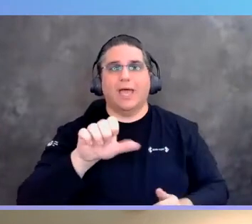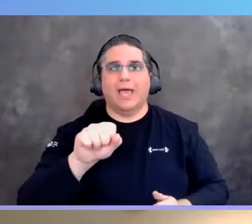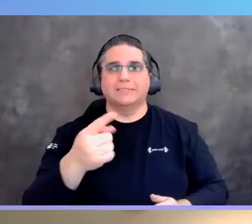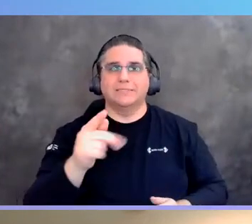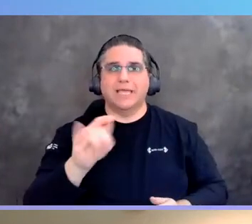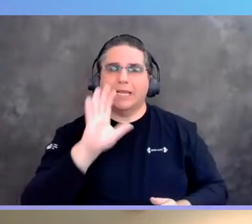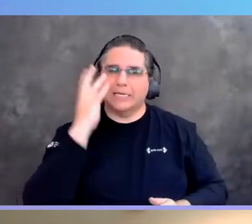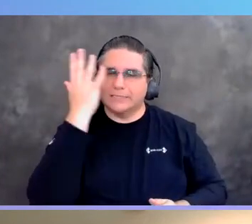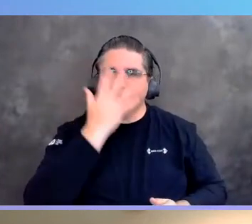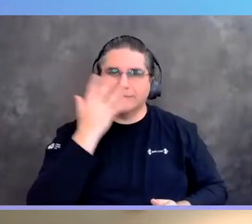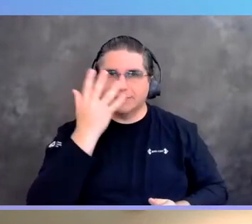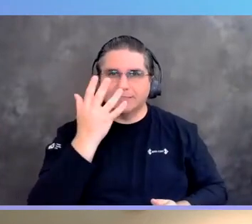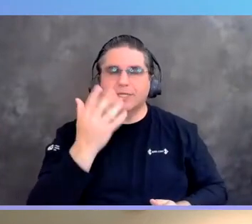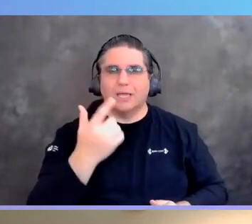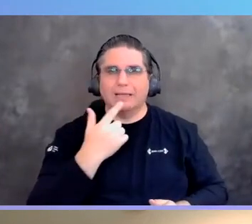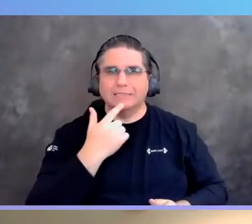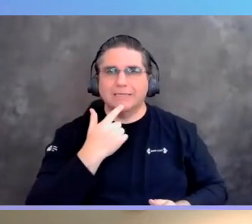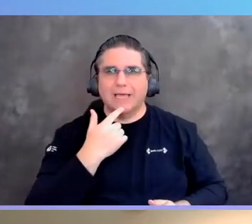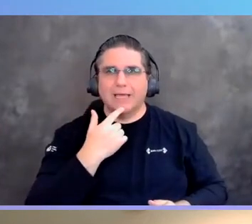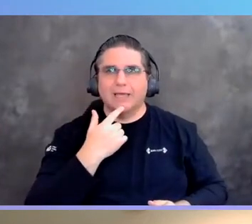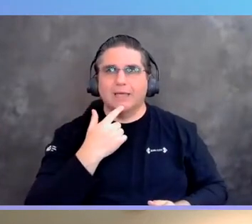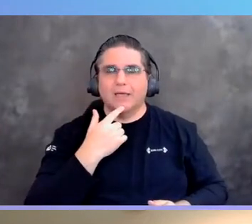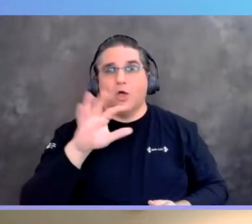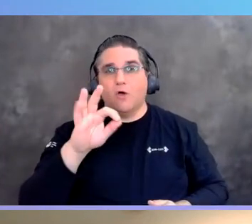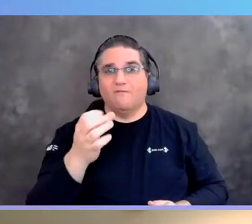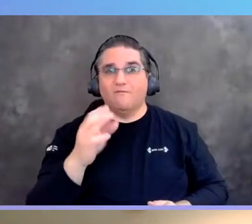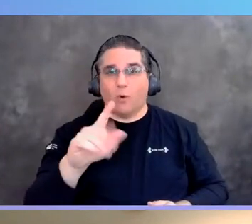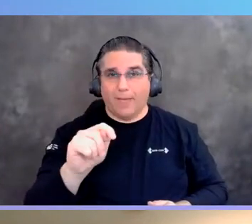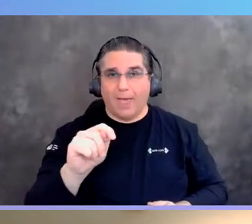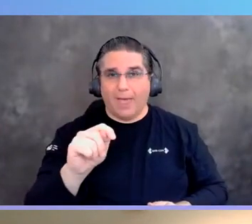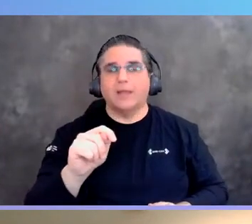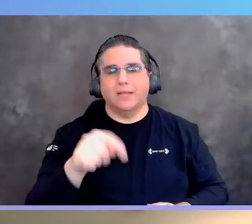is a photograph. Um and the emotive clues the students are